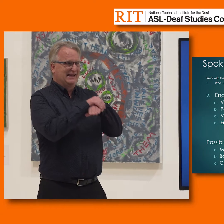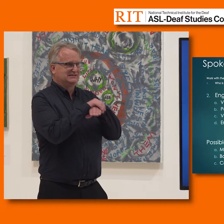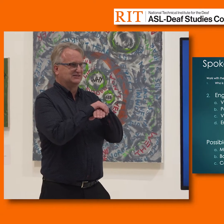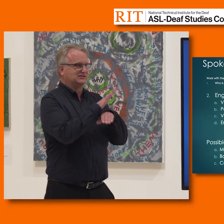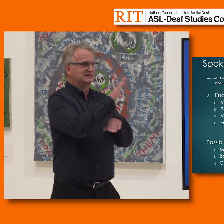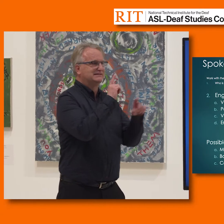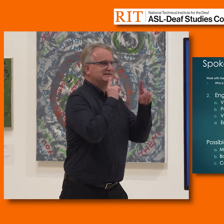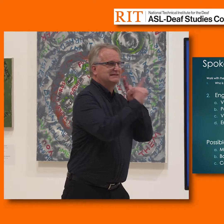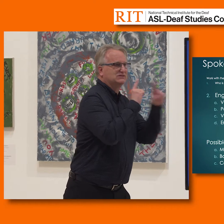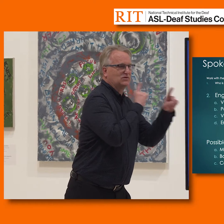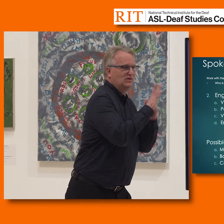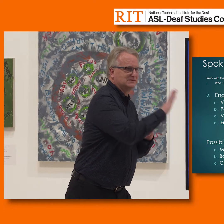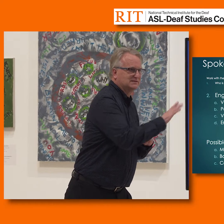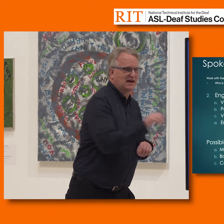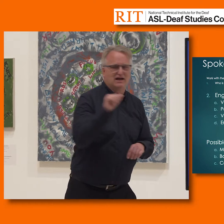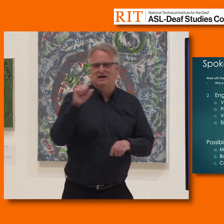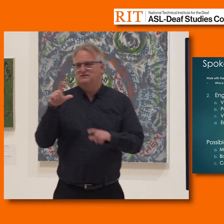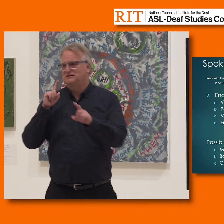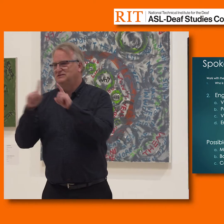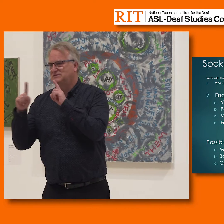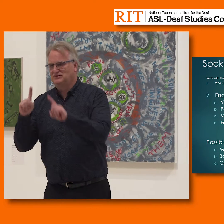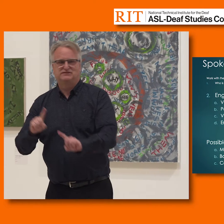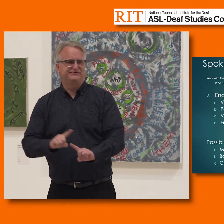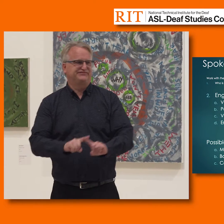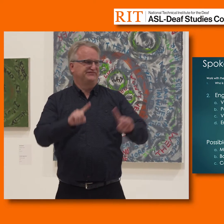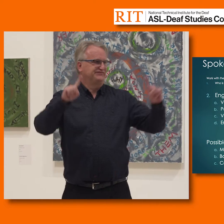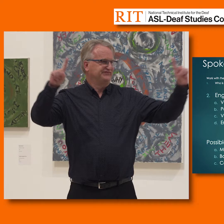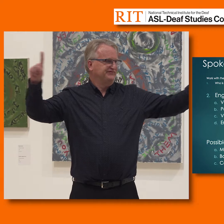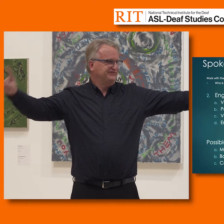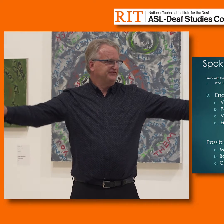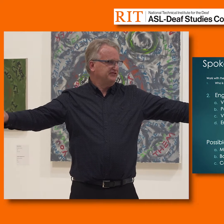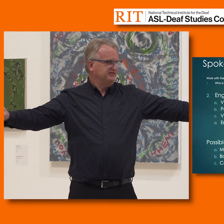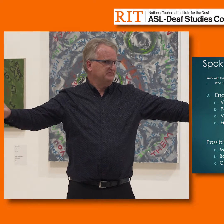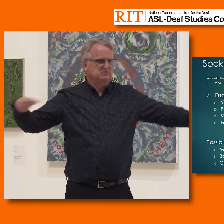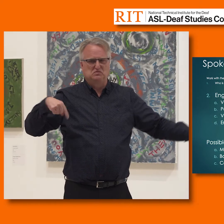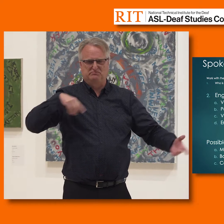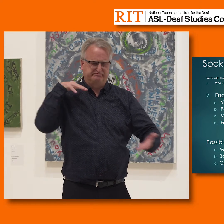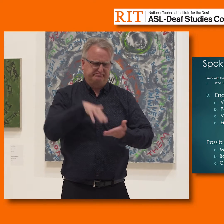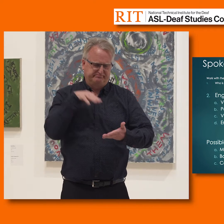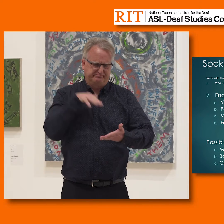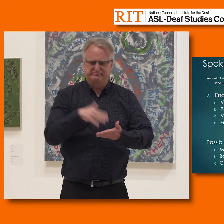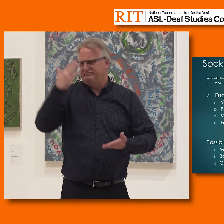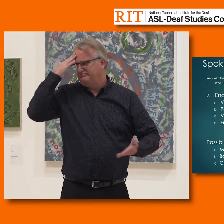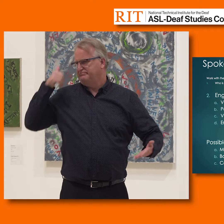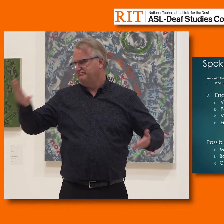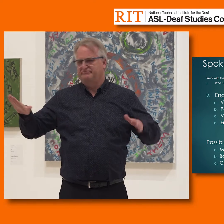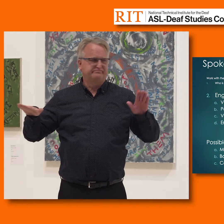OK, English discourse and ASL discourse are vastly different,